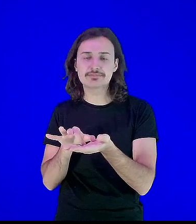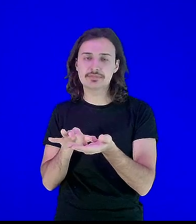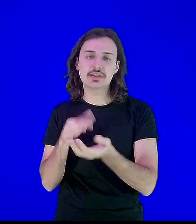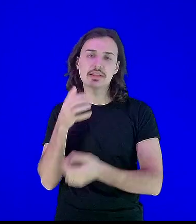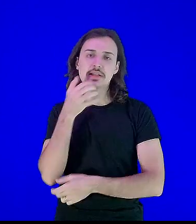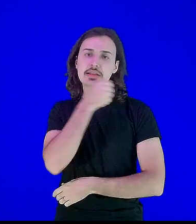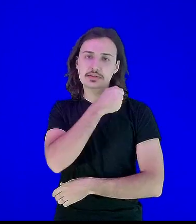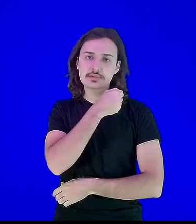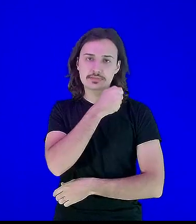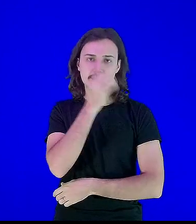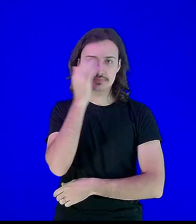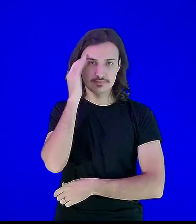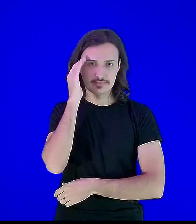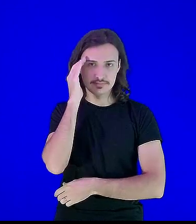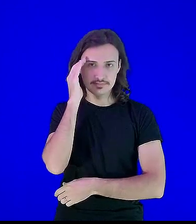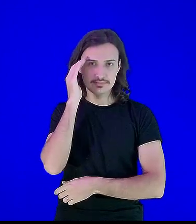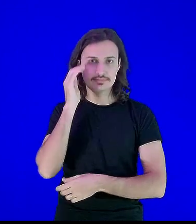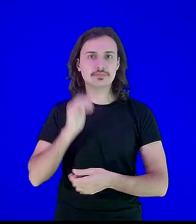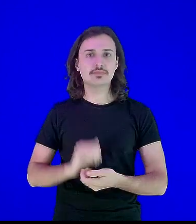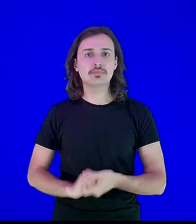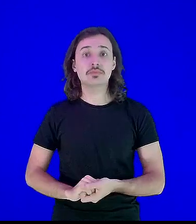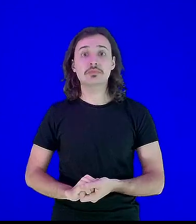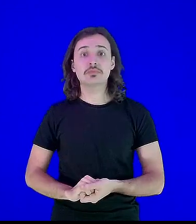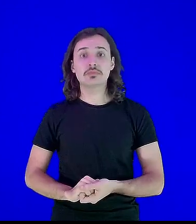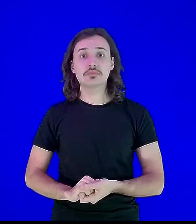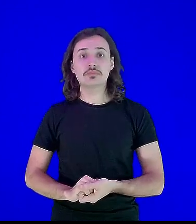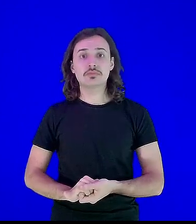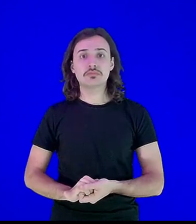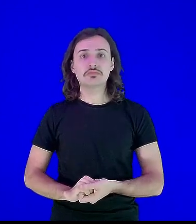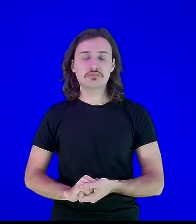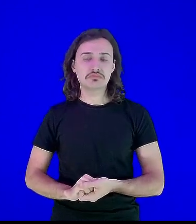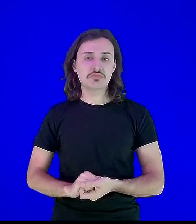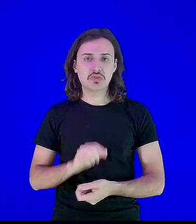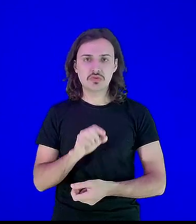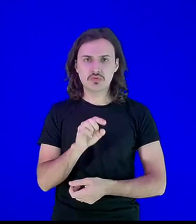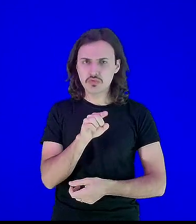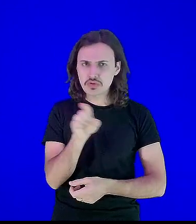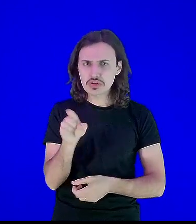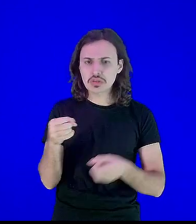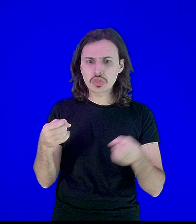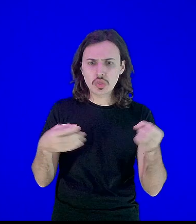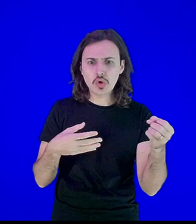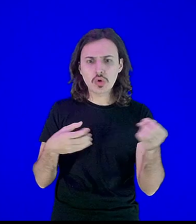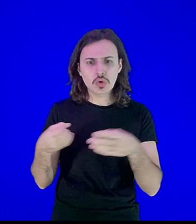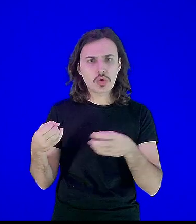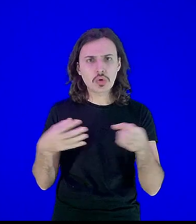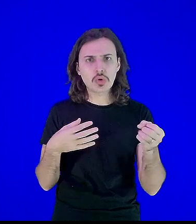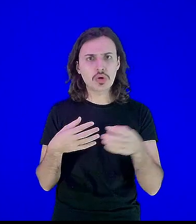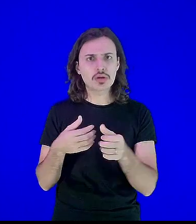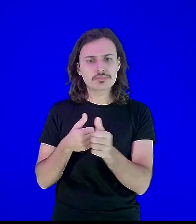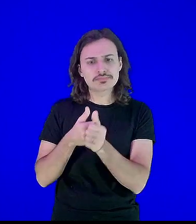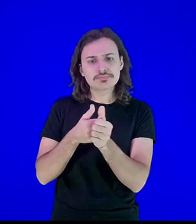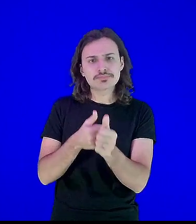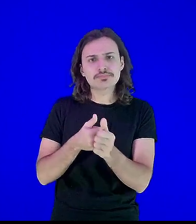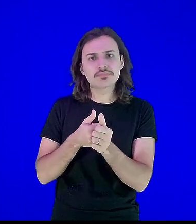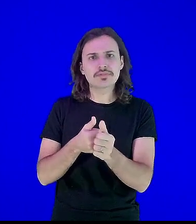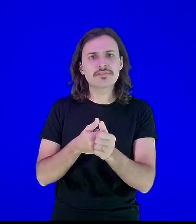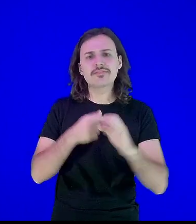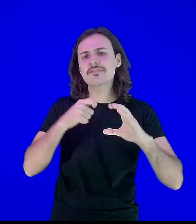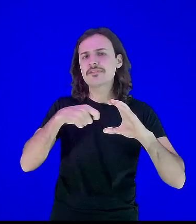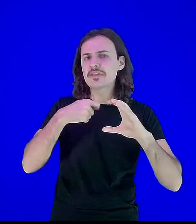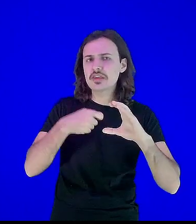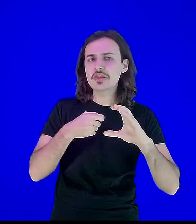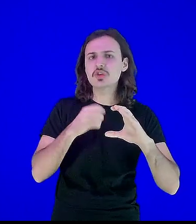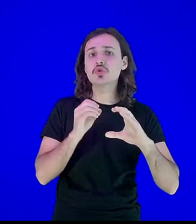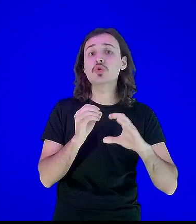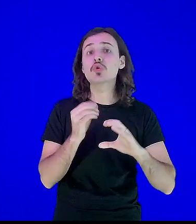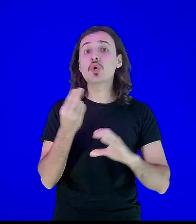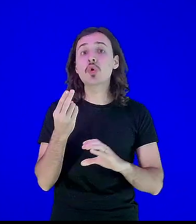so, yeah, stay tuned for any video or any email in the SignWriting mail list